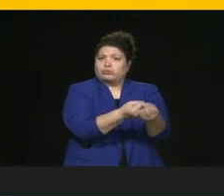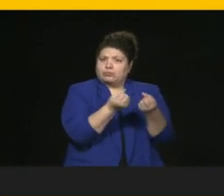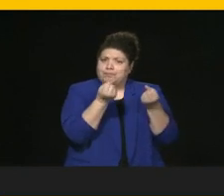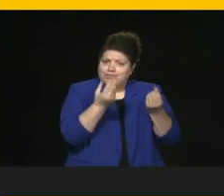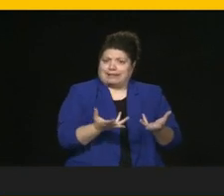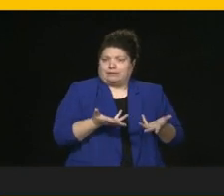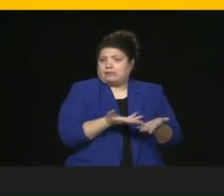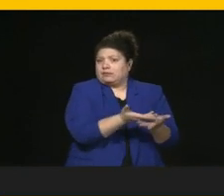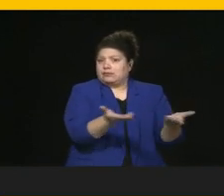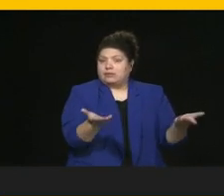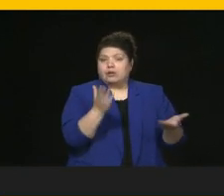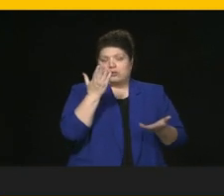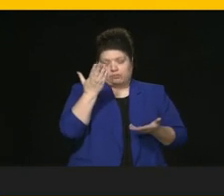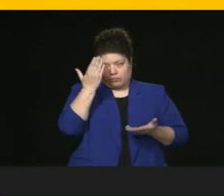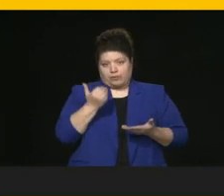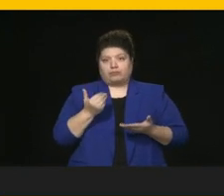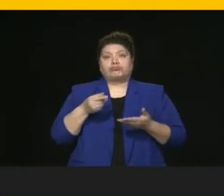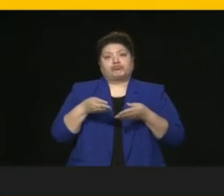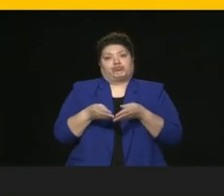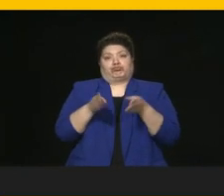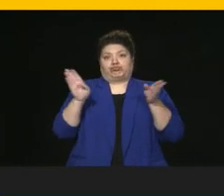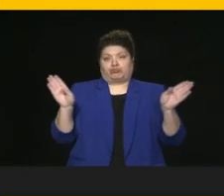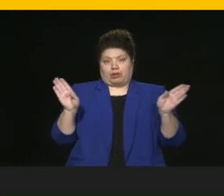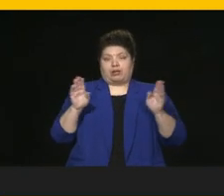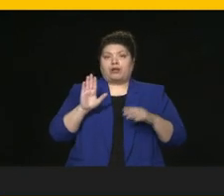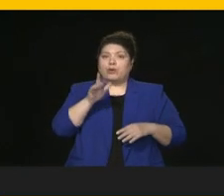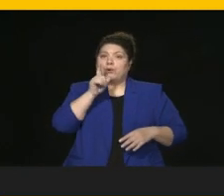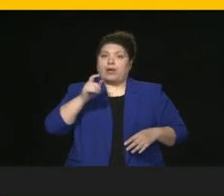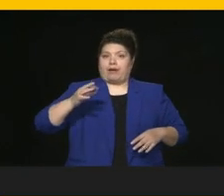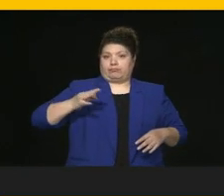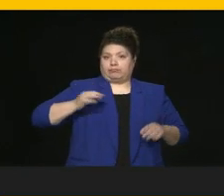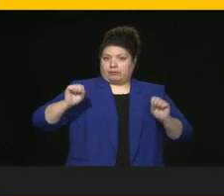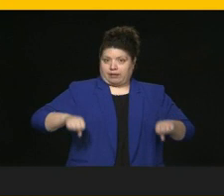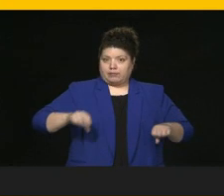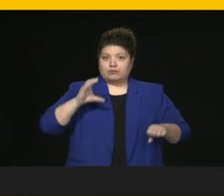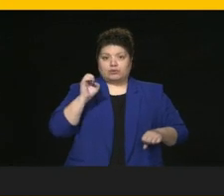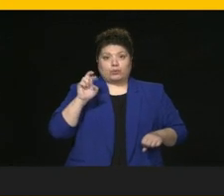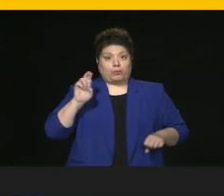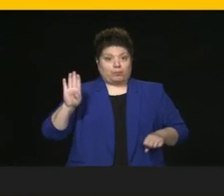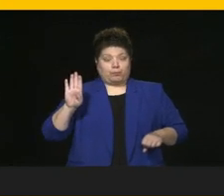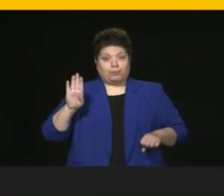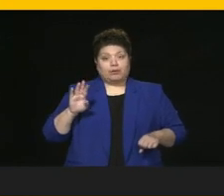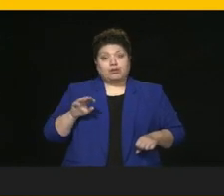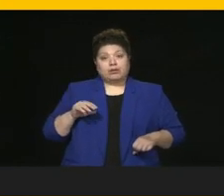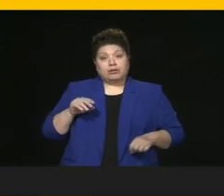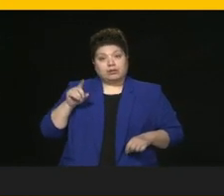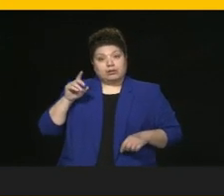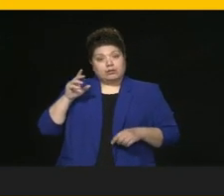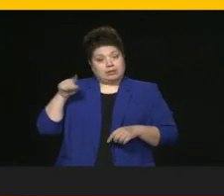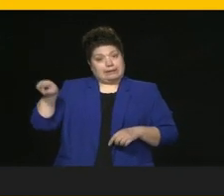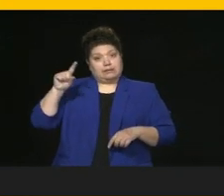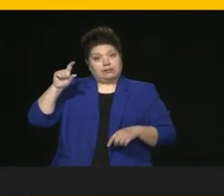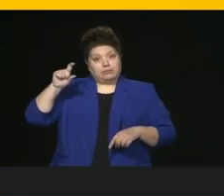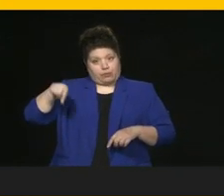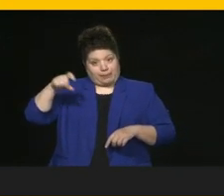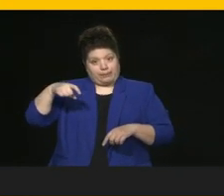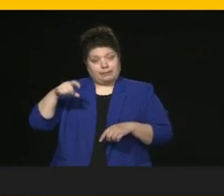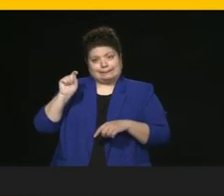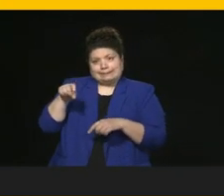HELP AS MANY PEOPLE AS POSSIBLE. THAT'S WHY WE'RE EXPANDING THE CERB. QUÉBEC HAS ANNOUNCED MEASURES TO